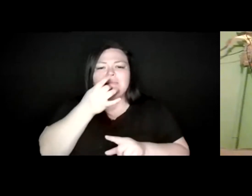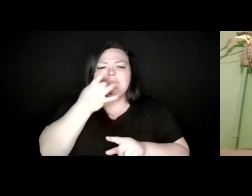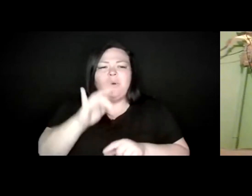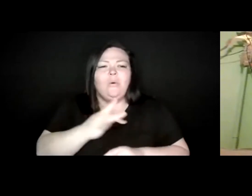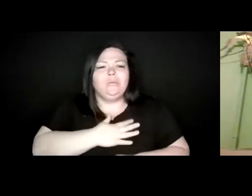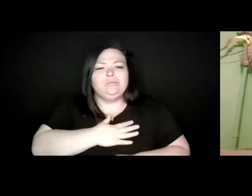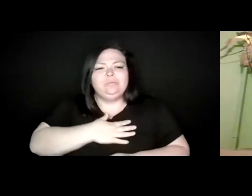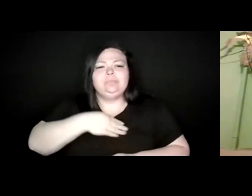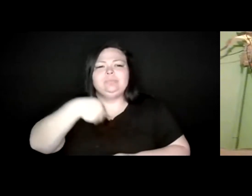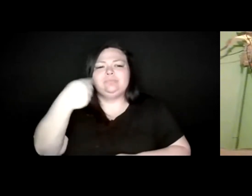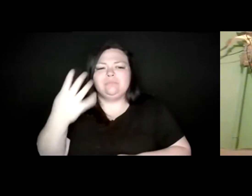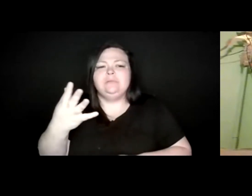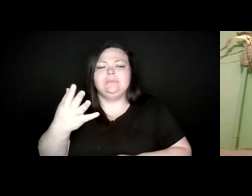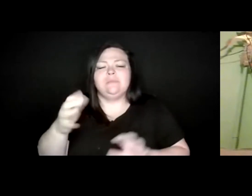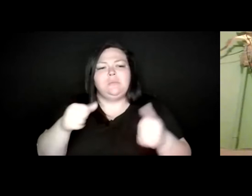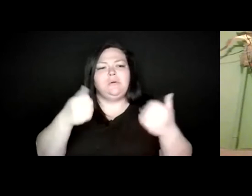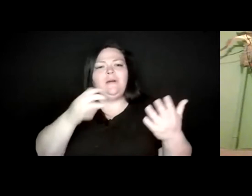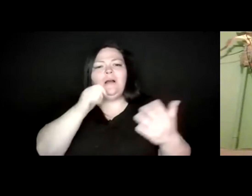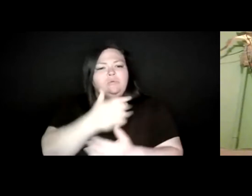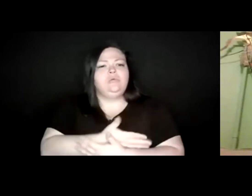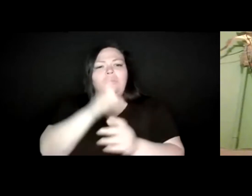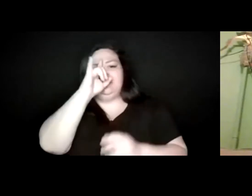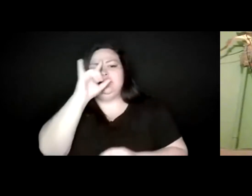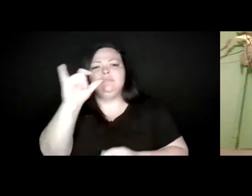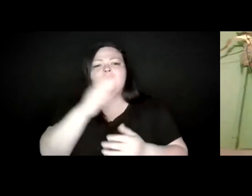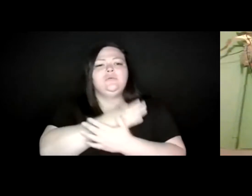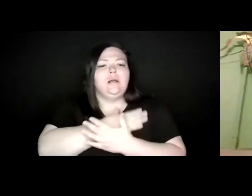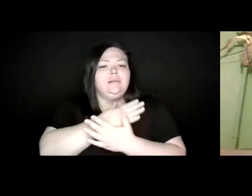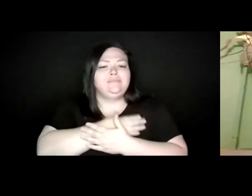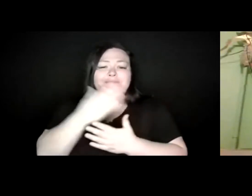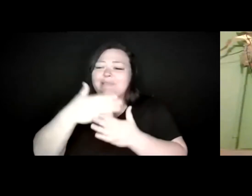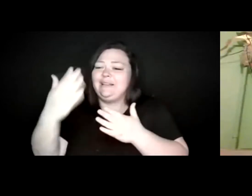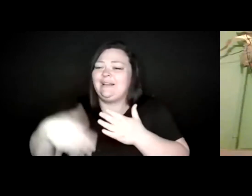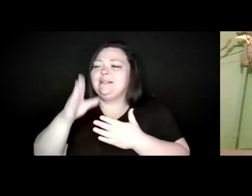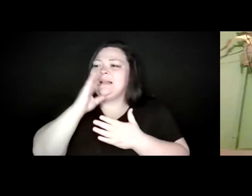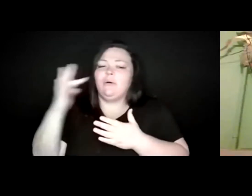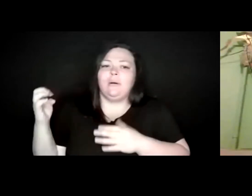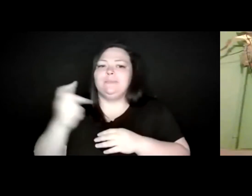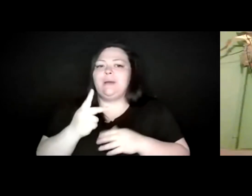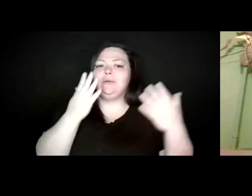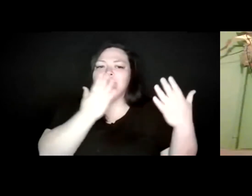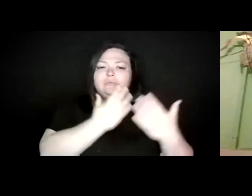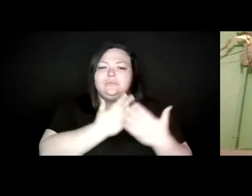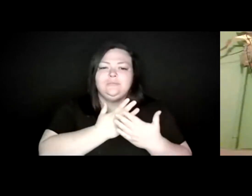and give your daughter eternal rest. In the end I always return to shadow. This raft I